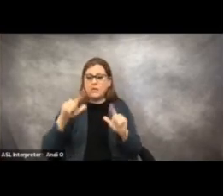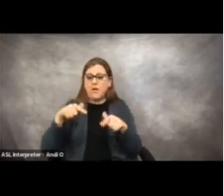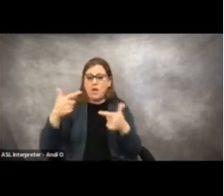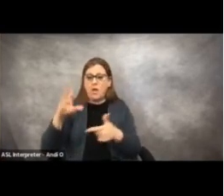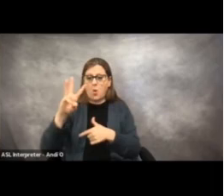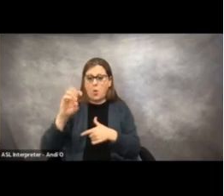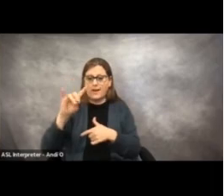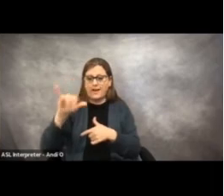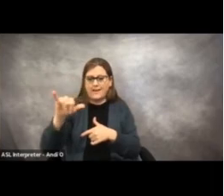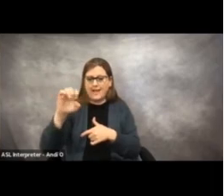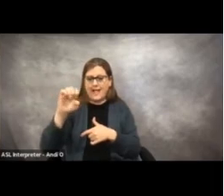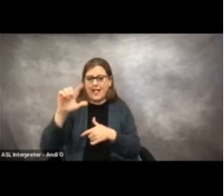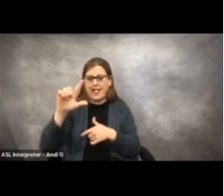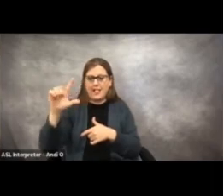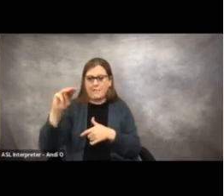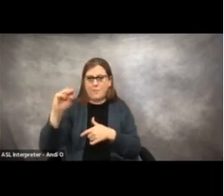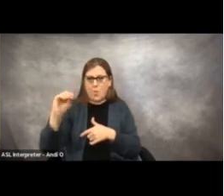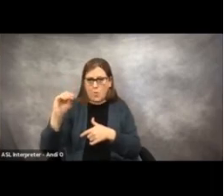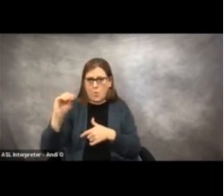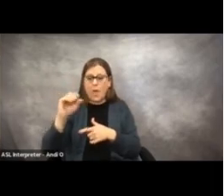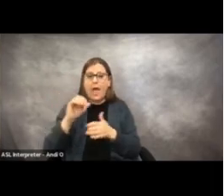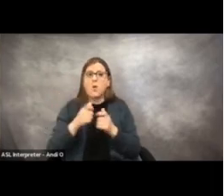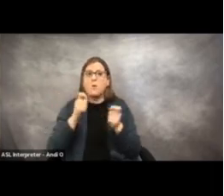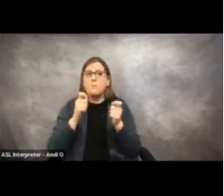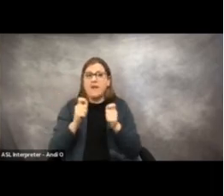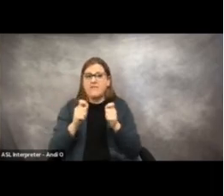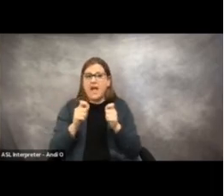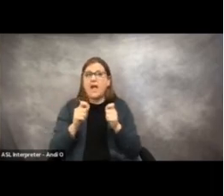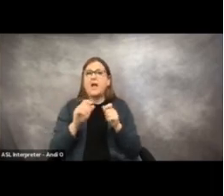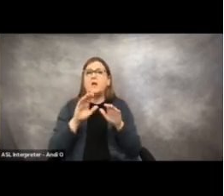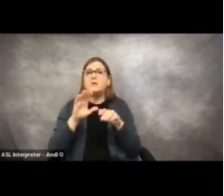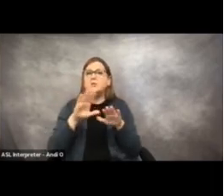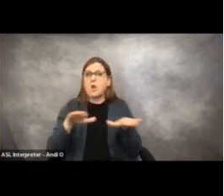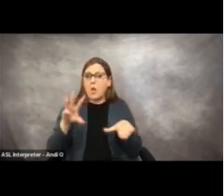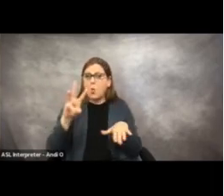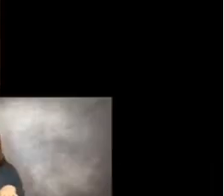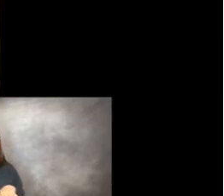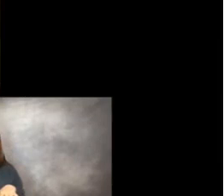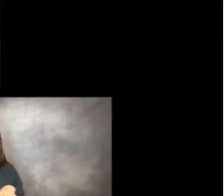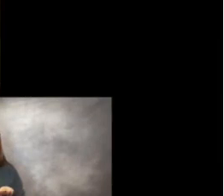talk with us about how to modify child welfare programming to accommodate for cognitive impairments. Wendy?